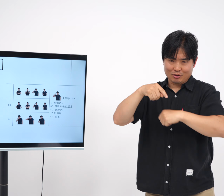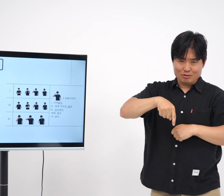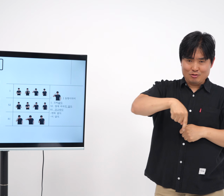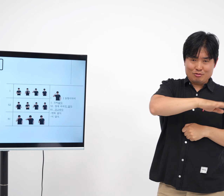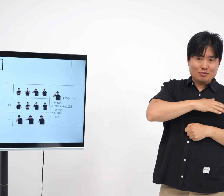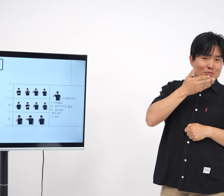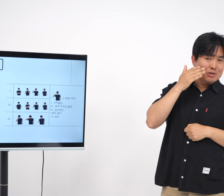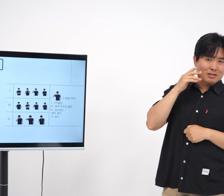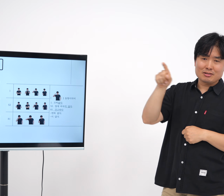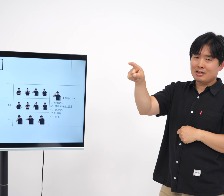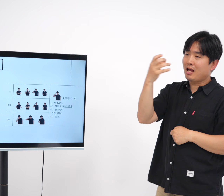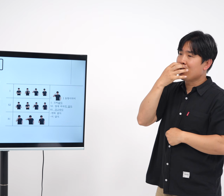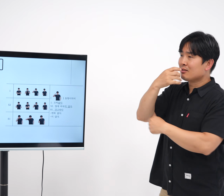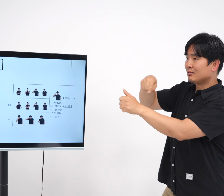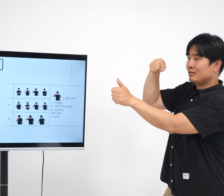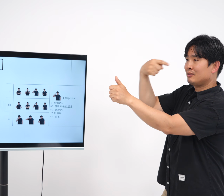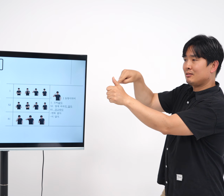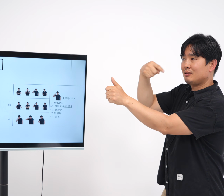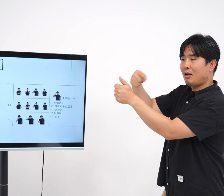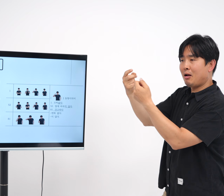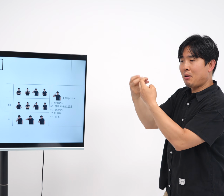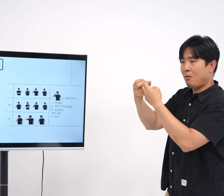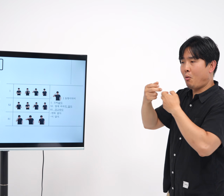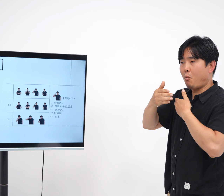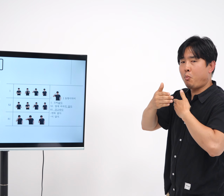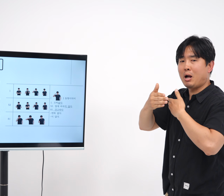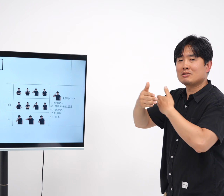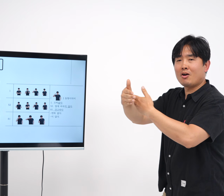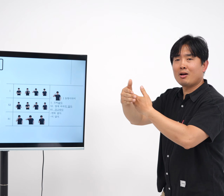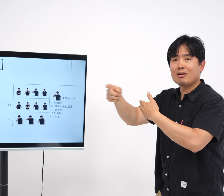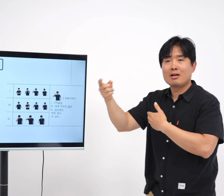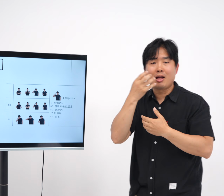In the process of teaching sign language to a hearing person,